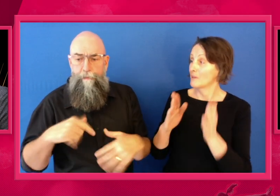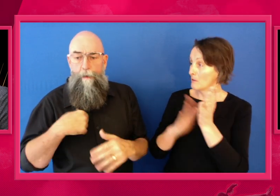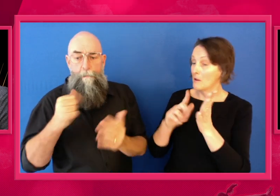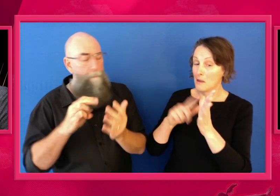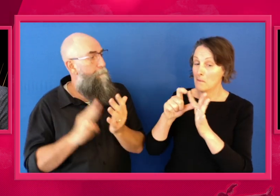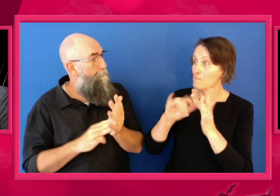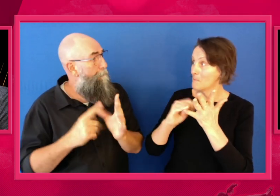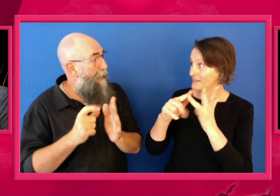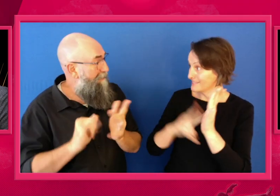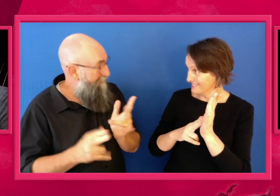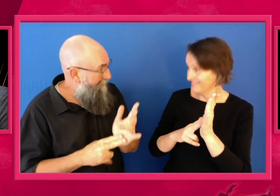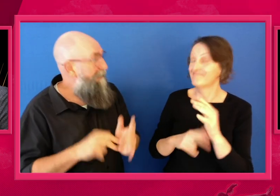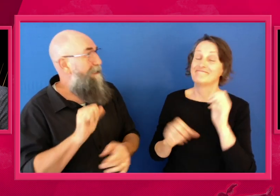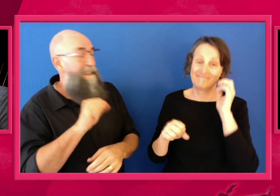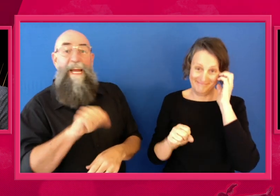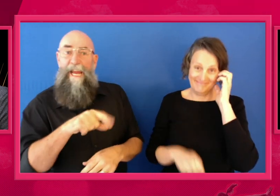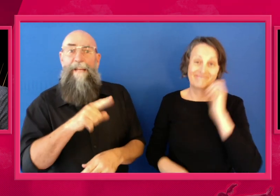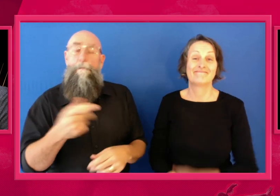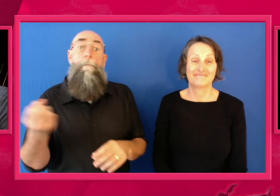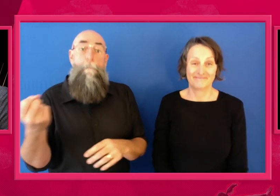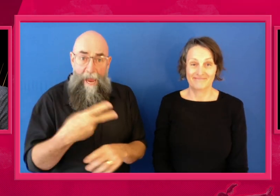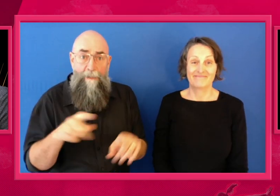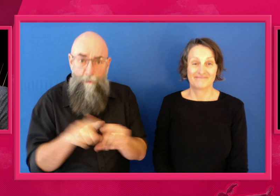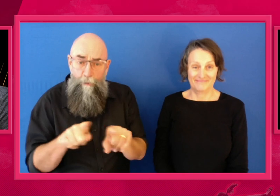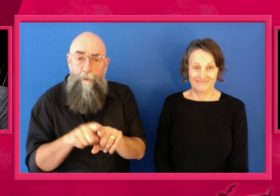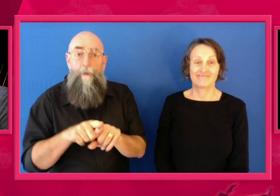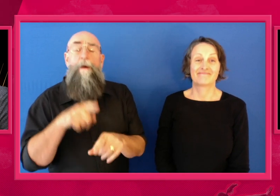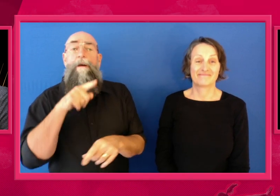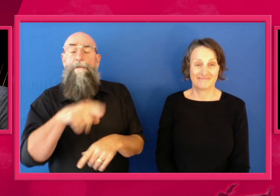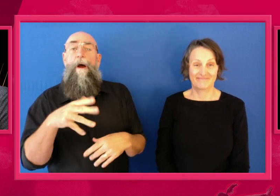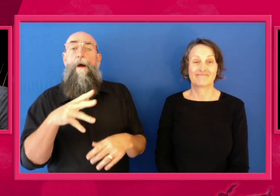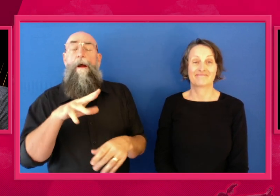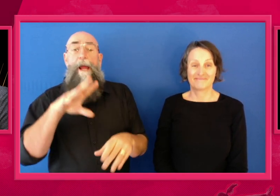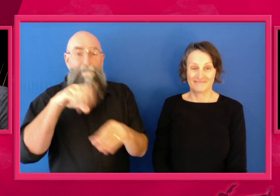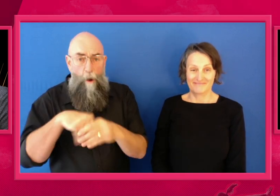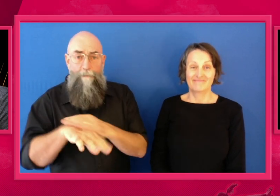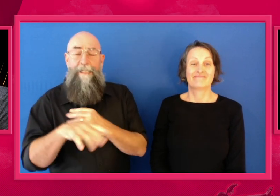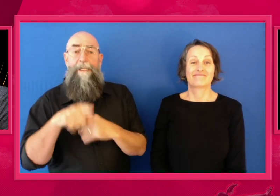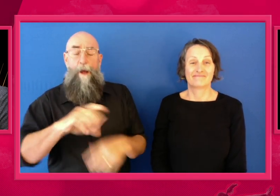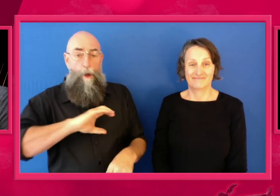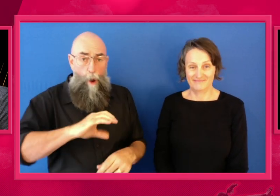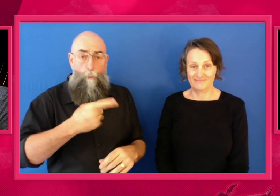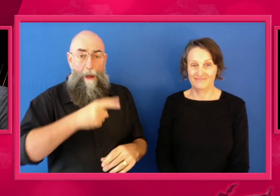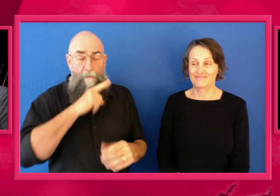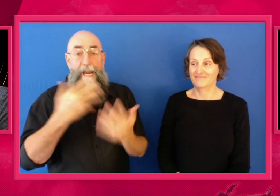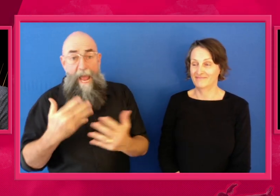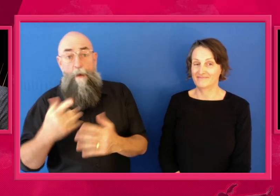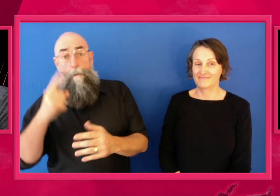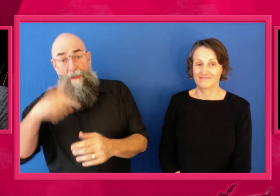Kurt Fearnley: Back on the athletics track. Already won a gold in the 800 metres. Going into the 1500 metres final yesterday, it was a nervous wait.